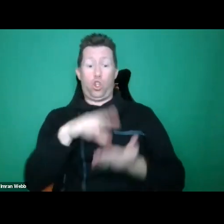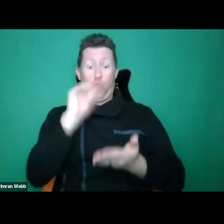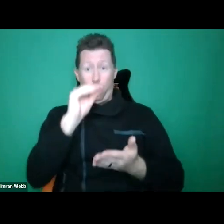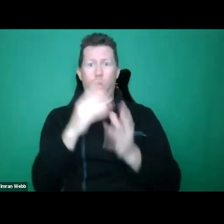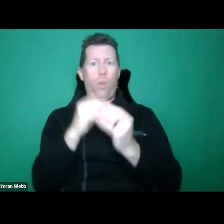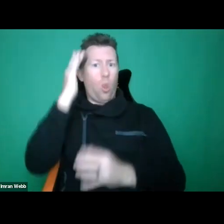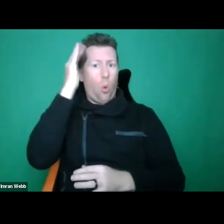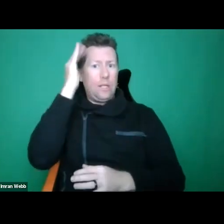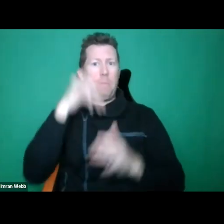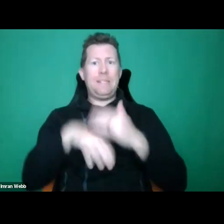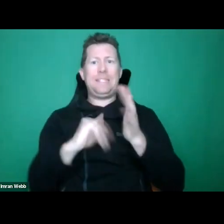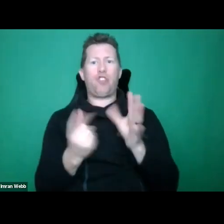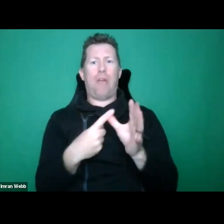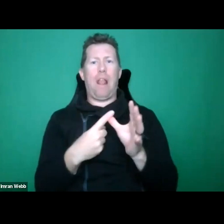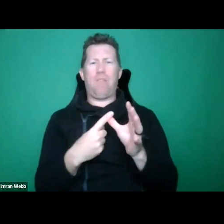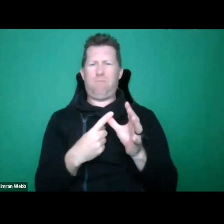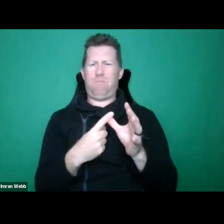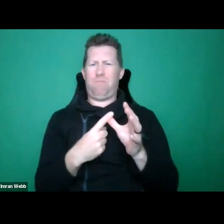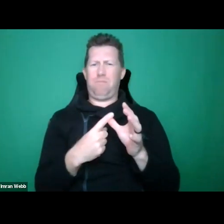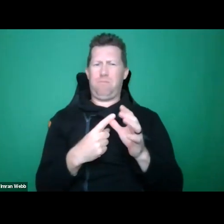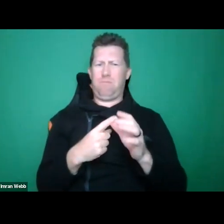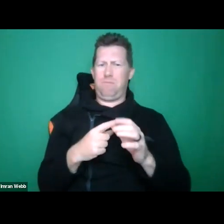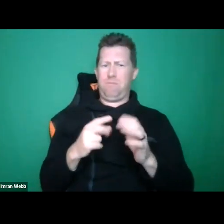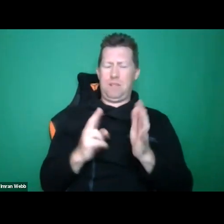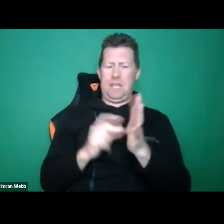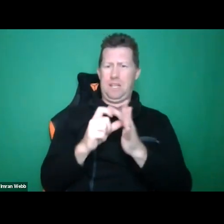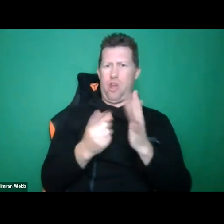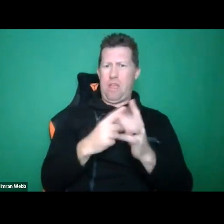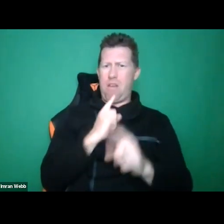which is not consistent with the data from the NDIA on the number of people